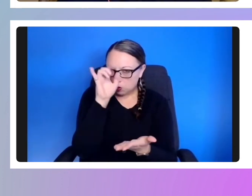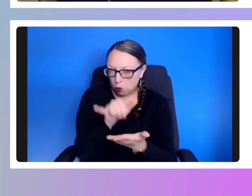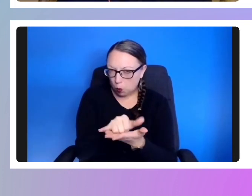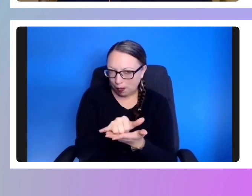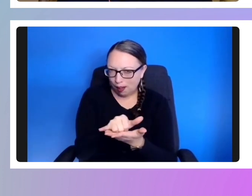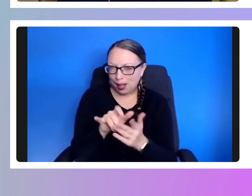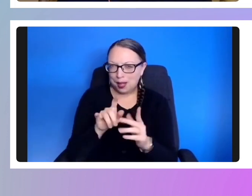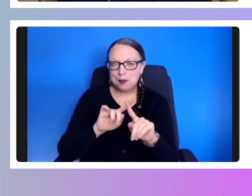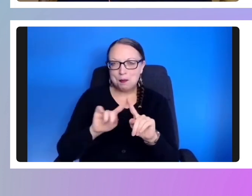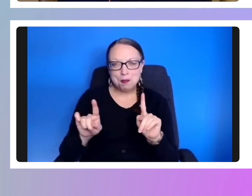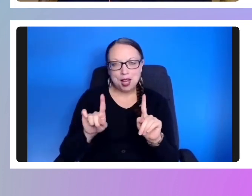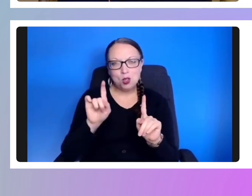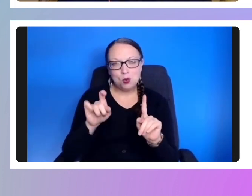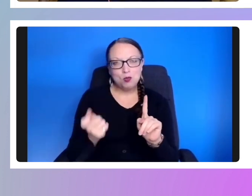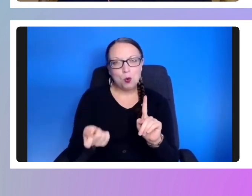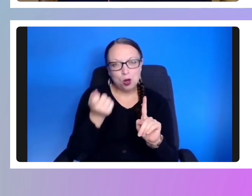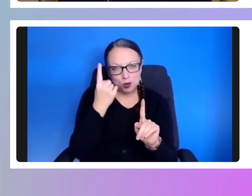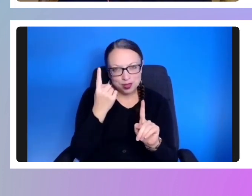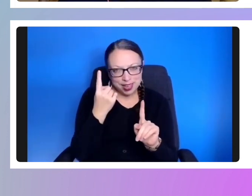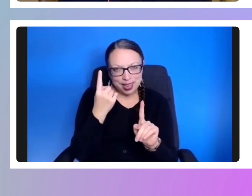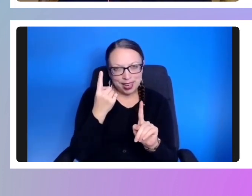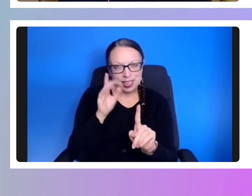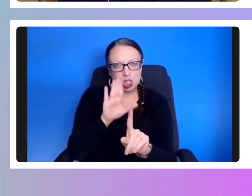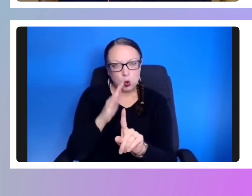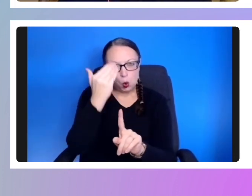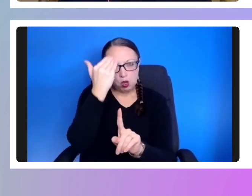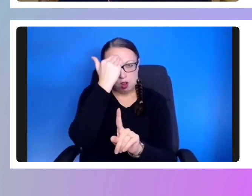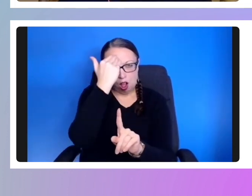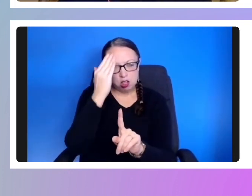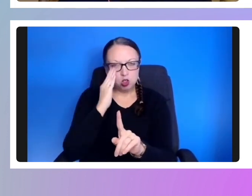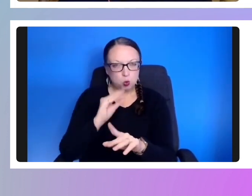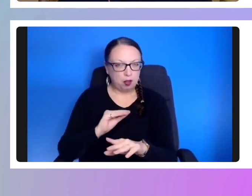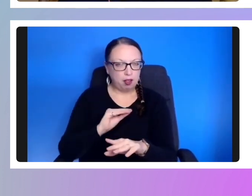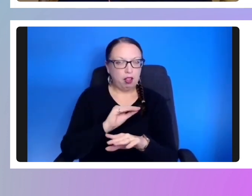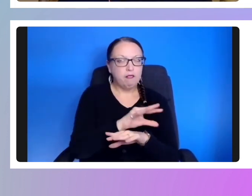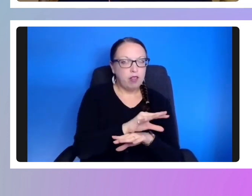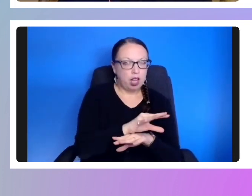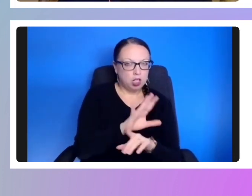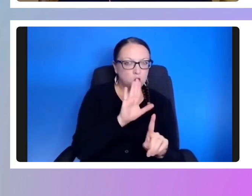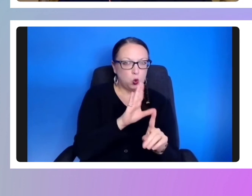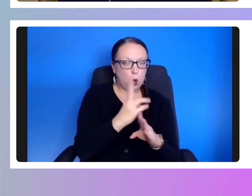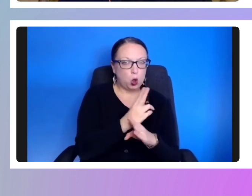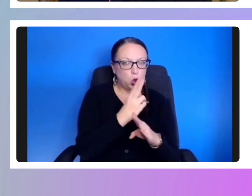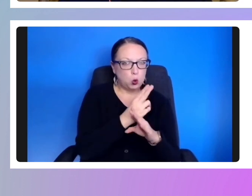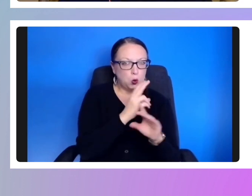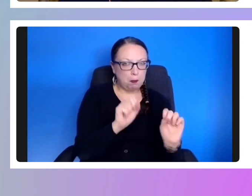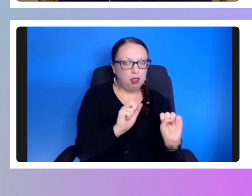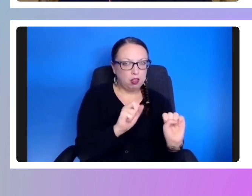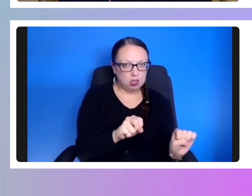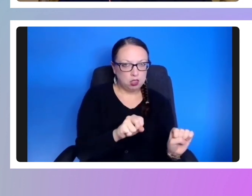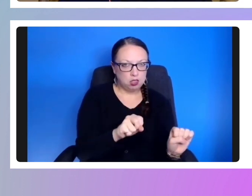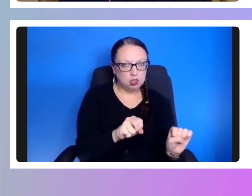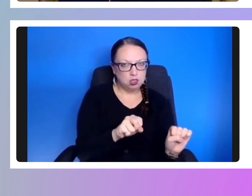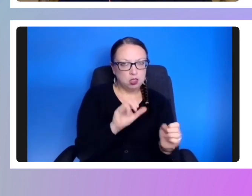with the buyer beware caution that it is quite restricted in terms of what you'll see relative to normal usability